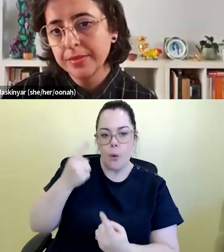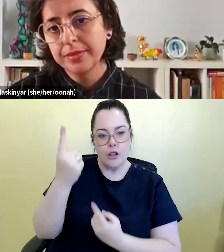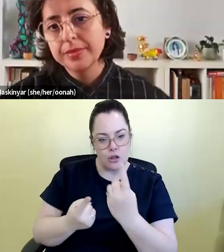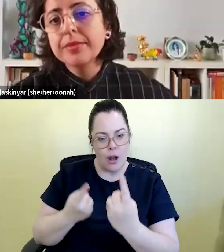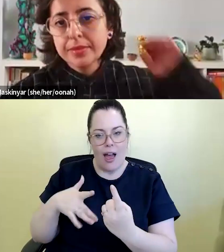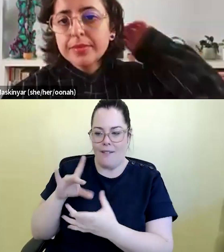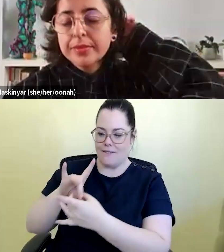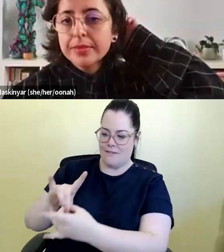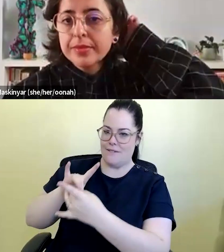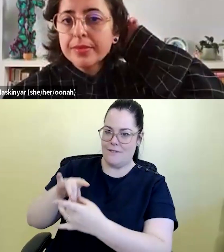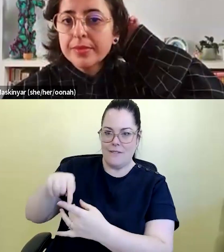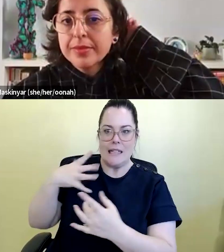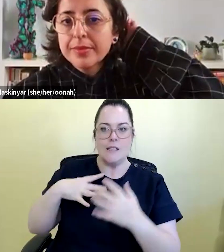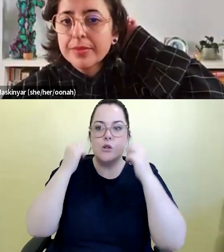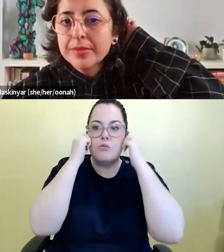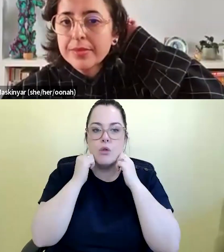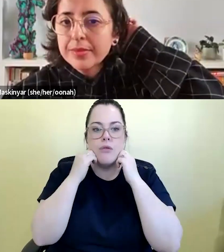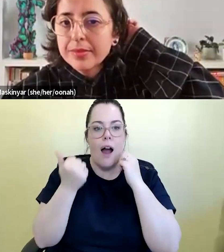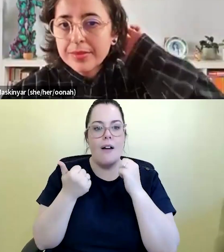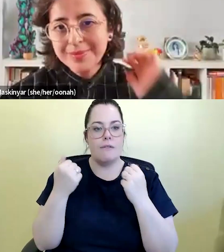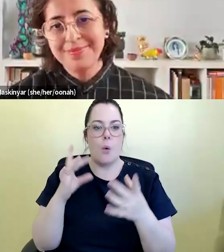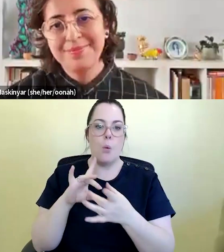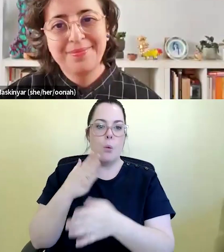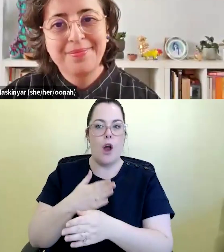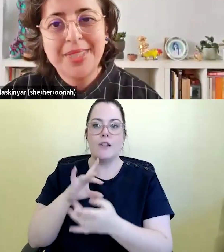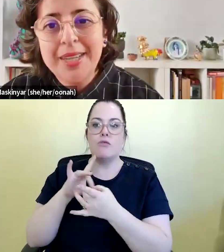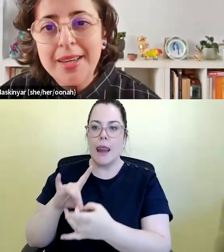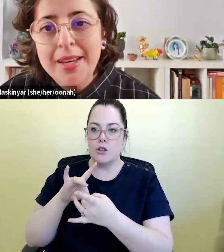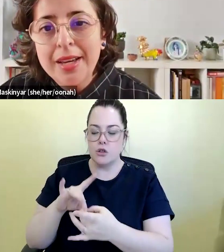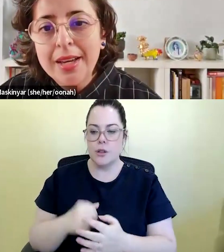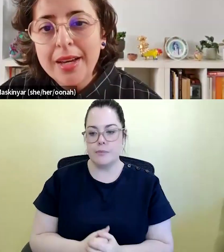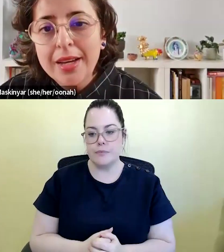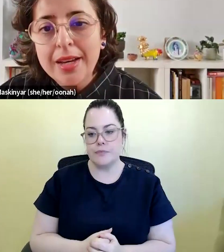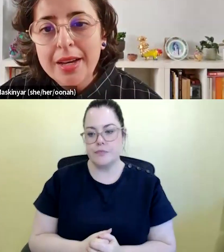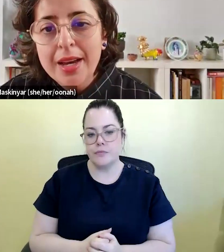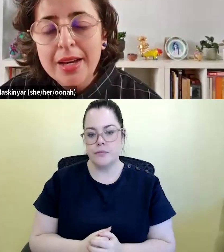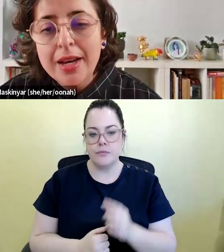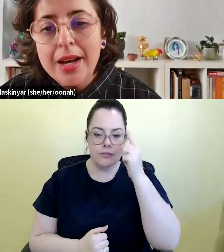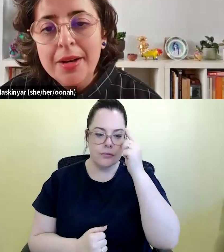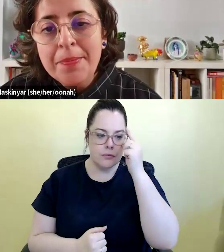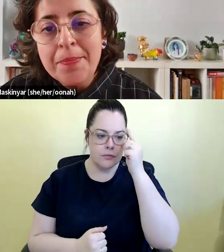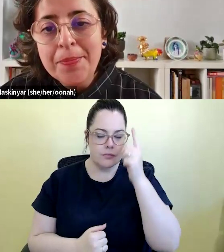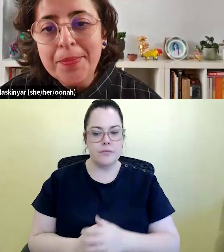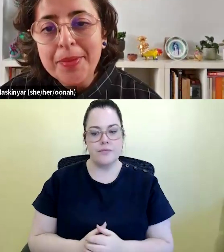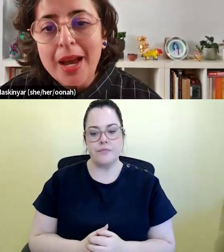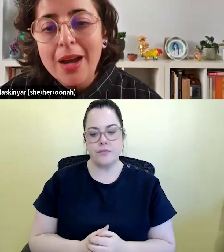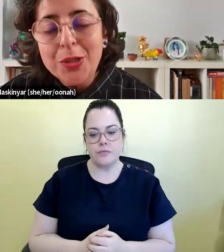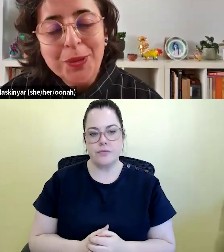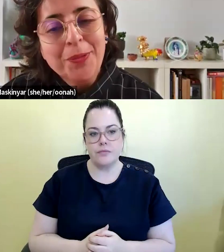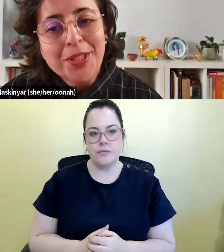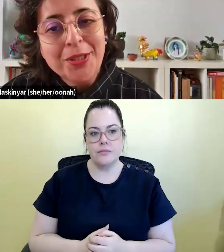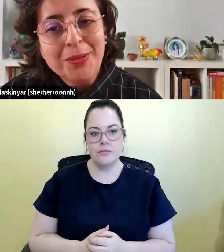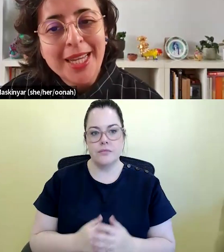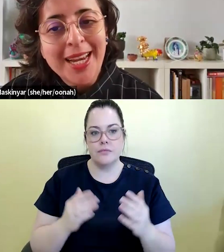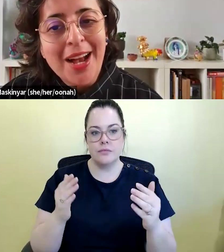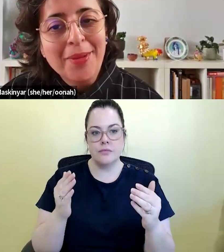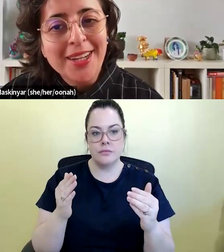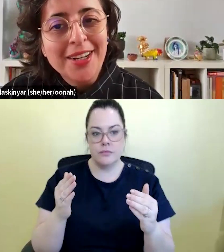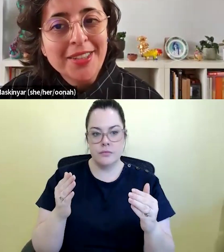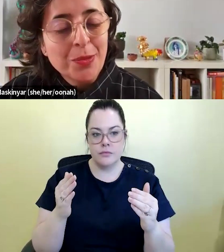relationship between the artistic team. >> Do we want to relay how many artists will